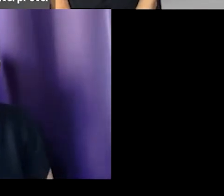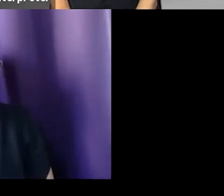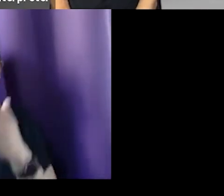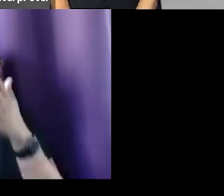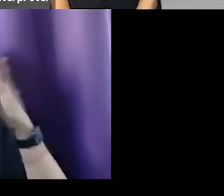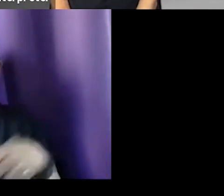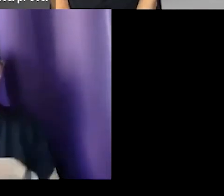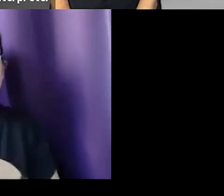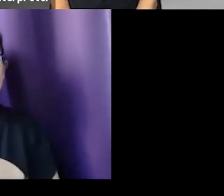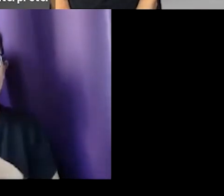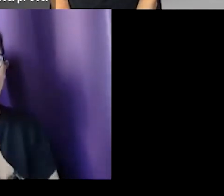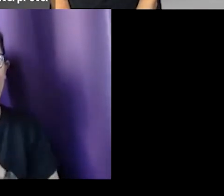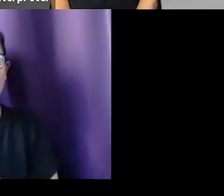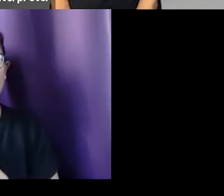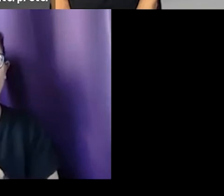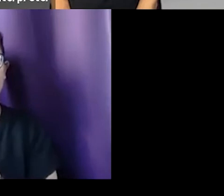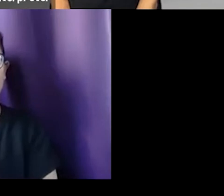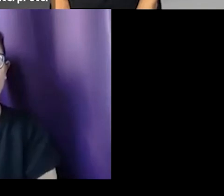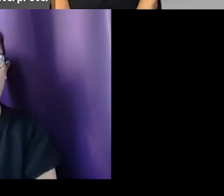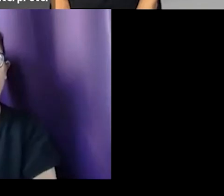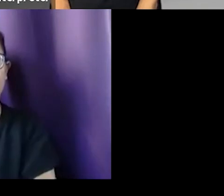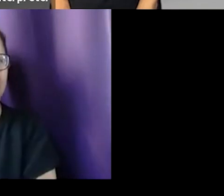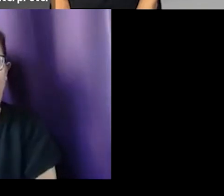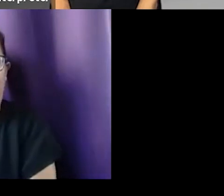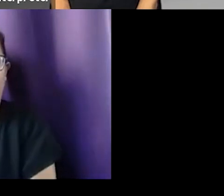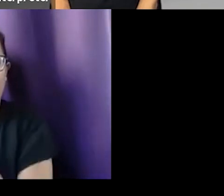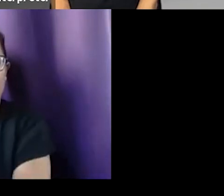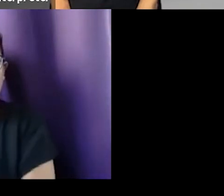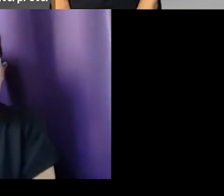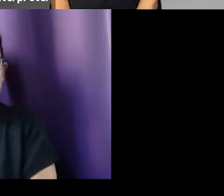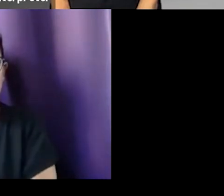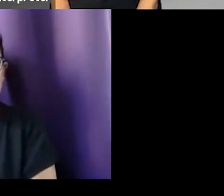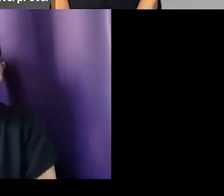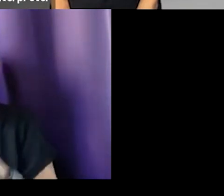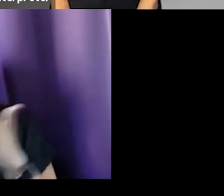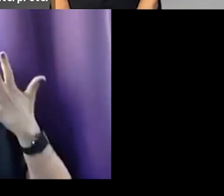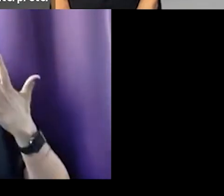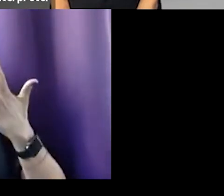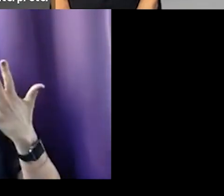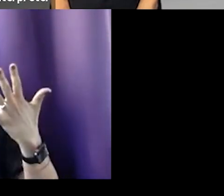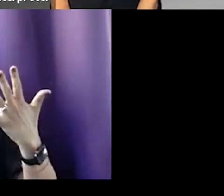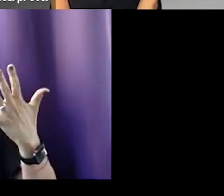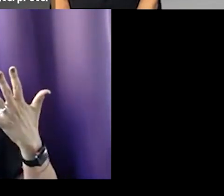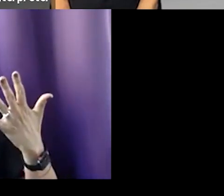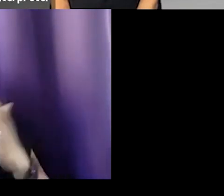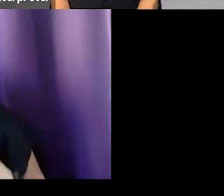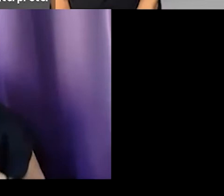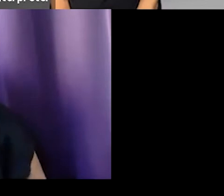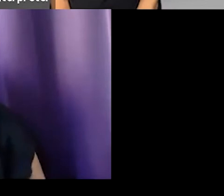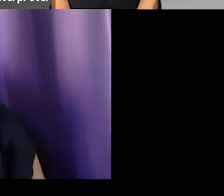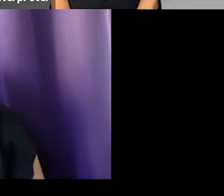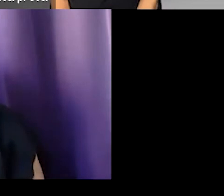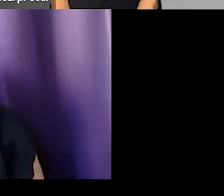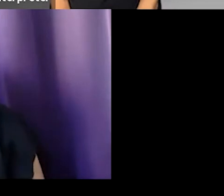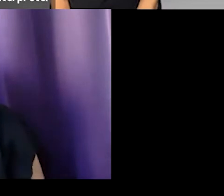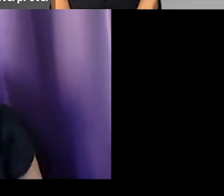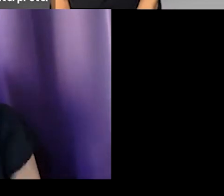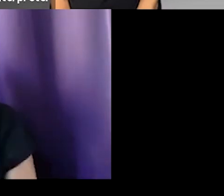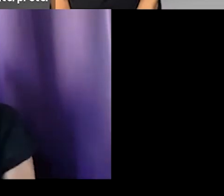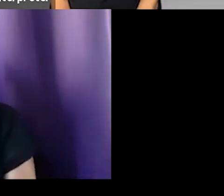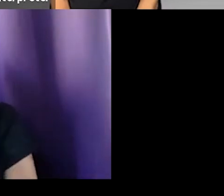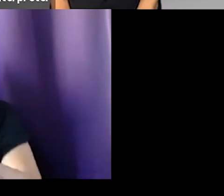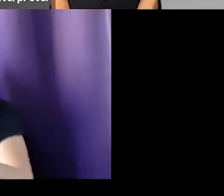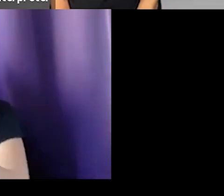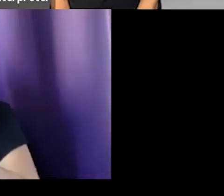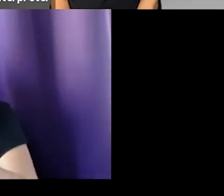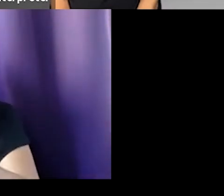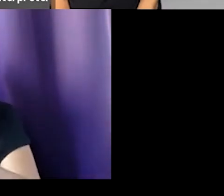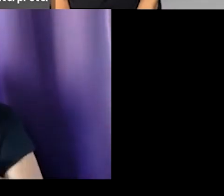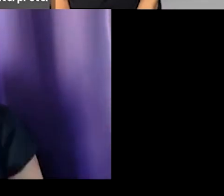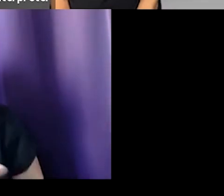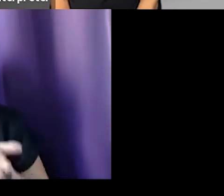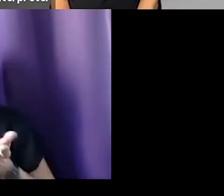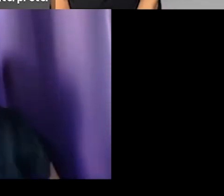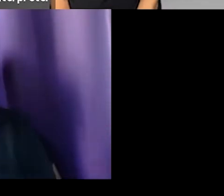And at the core of why digital contact racing fails, we have to be particular about where did it fail, it failed in the United States for very different reasons.